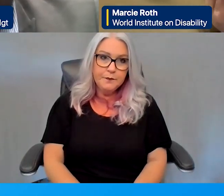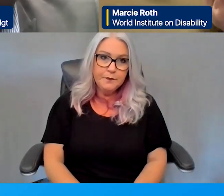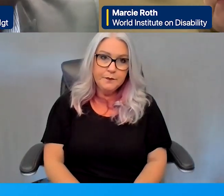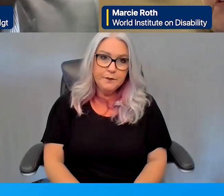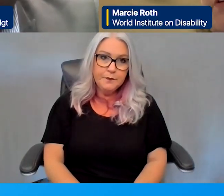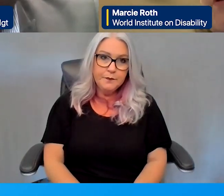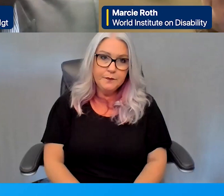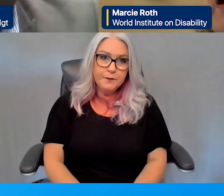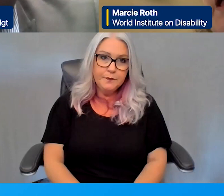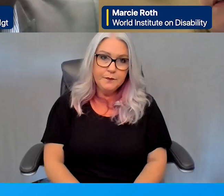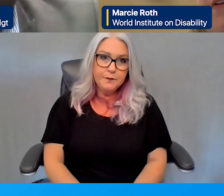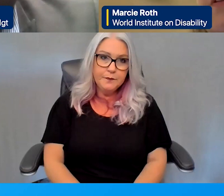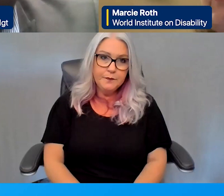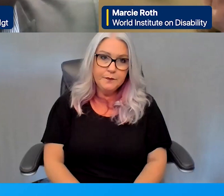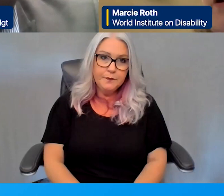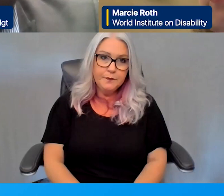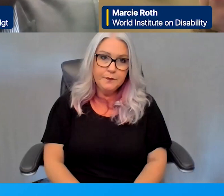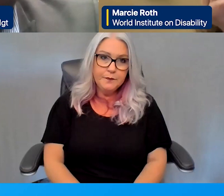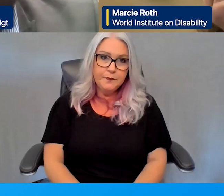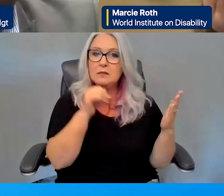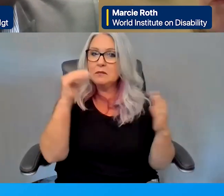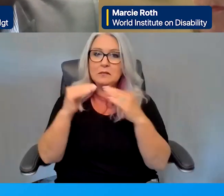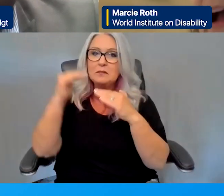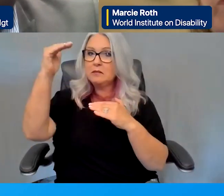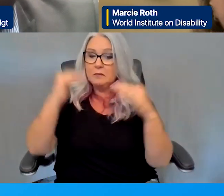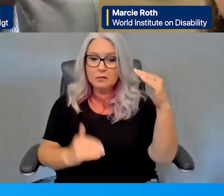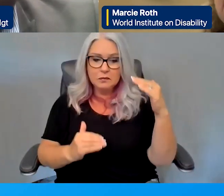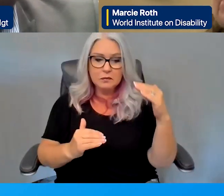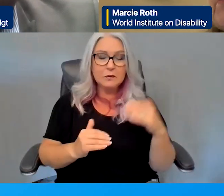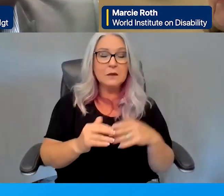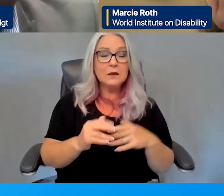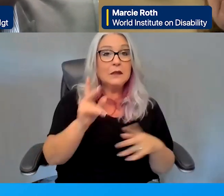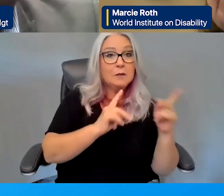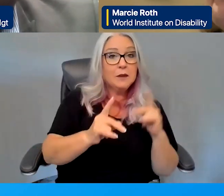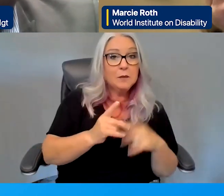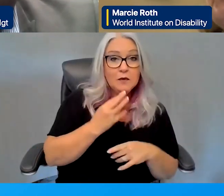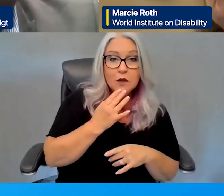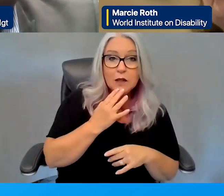disproportionately felt by people of color, BIPOC, people